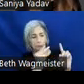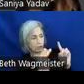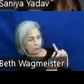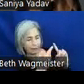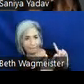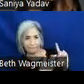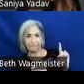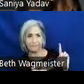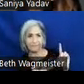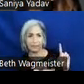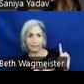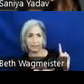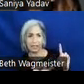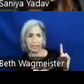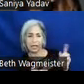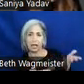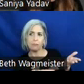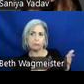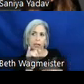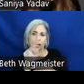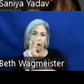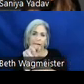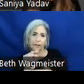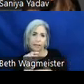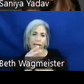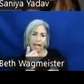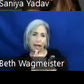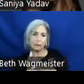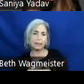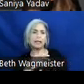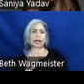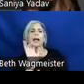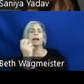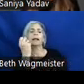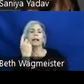you know, prototyping quickly gives us -- helps us to give form to an idea, allowing us to learn from